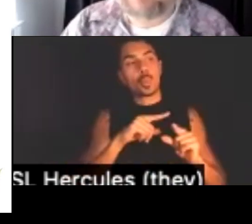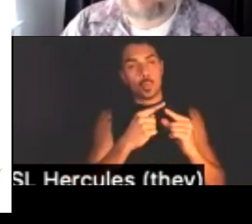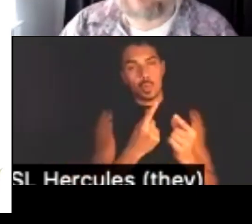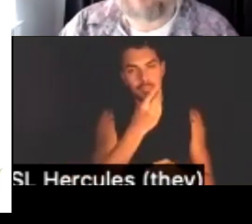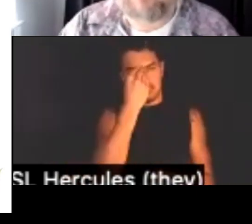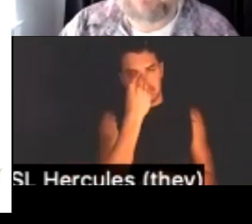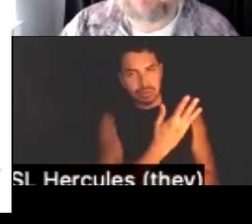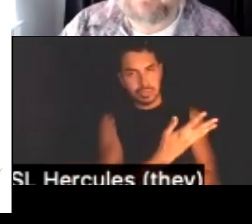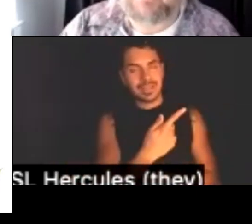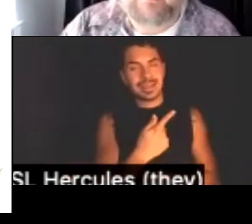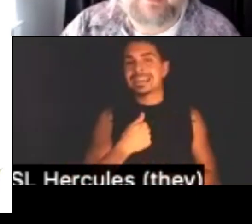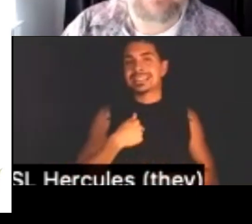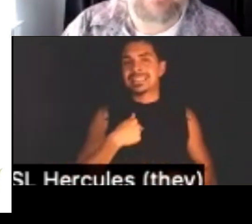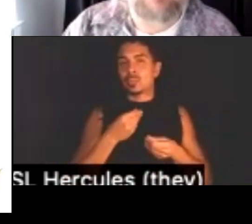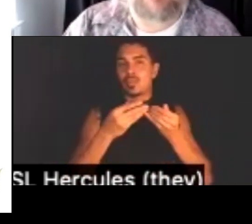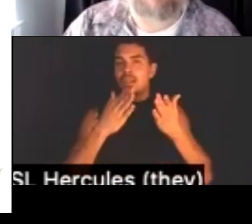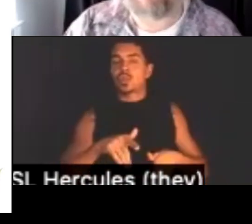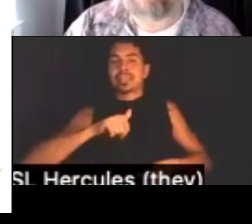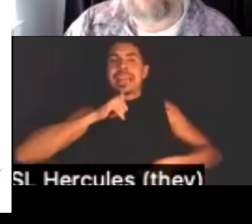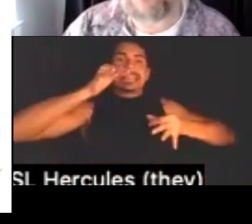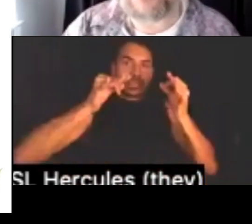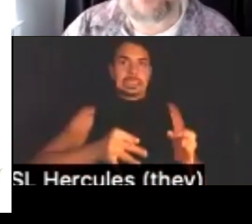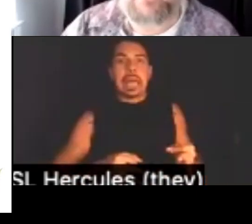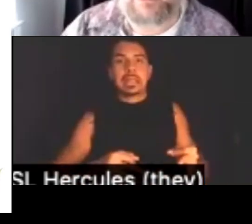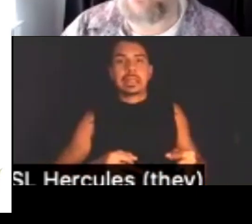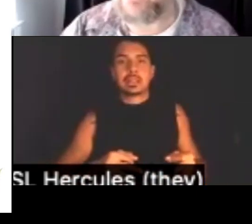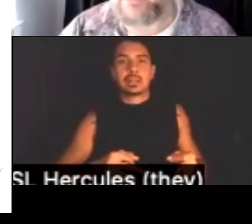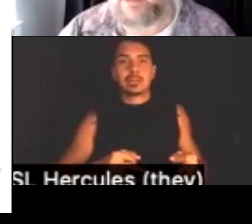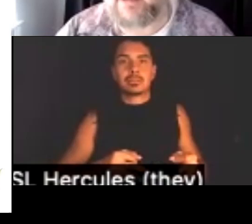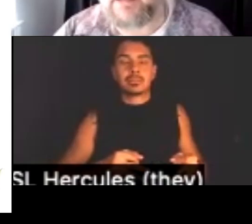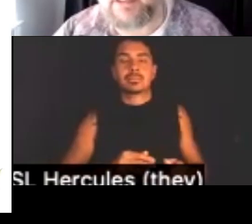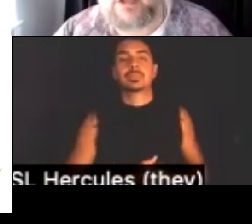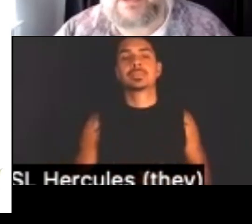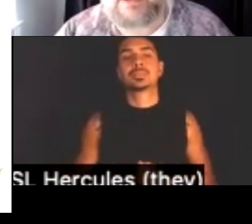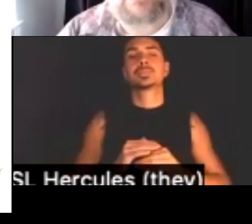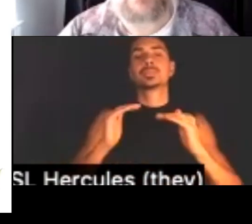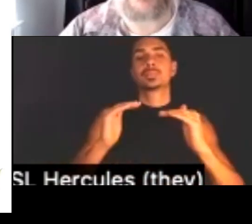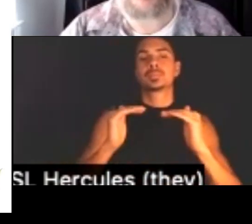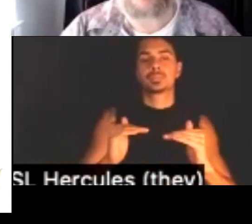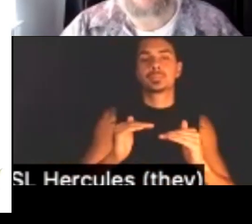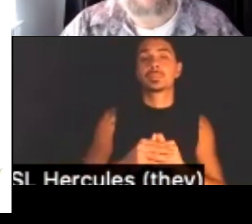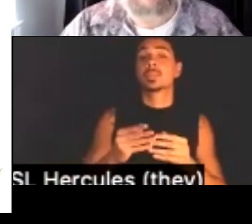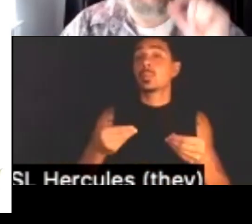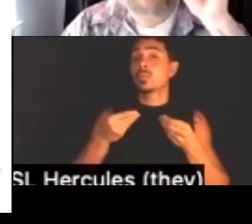Again, I mentioned this on the last slide about providers determining what diagnostic codes to use.